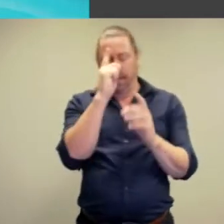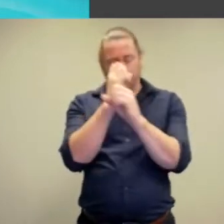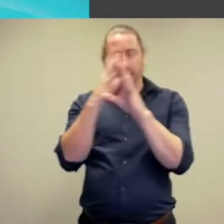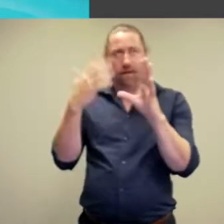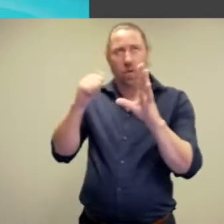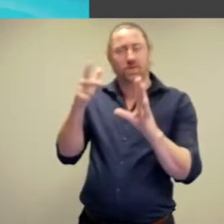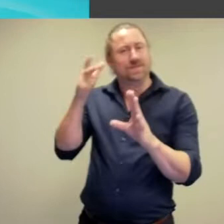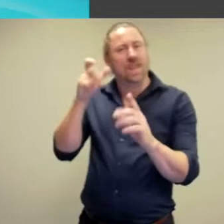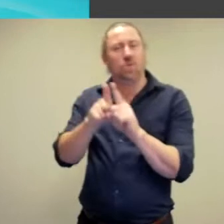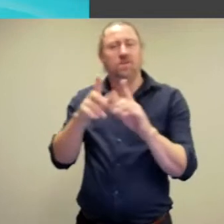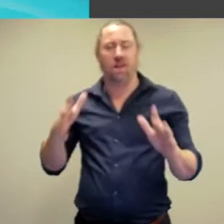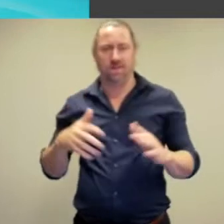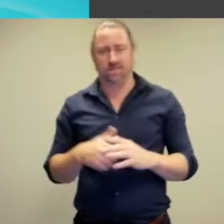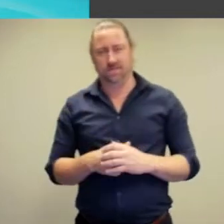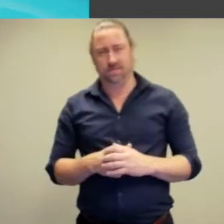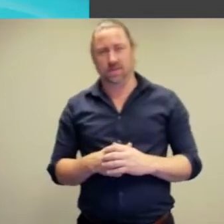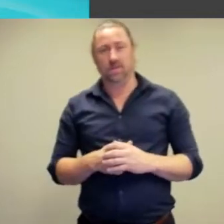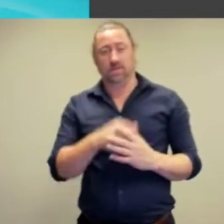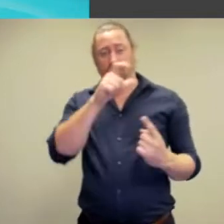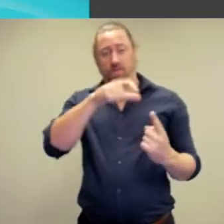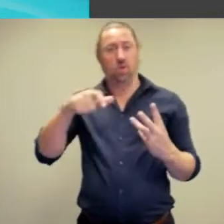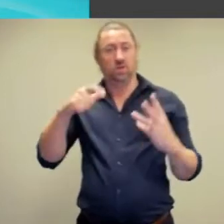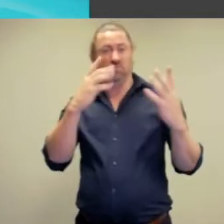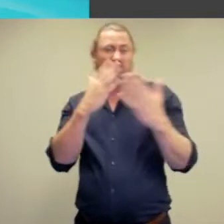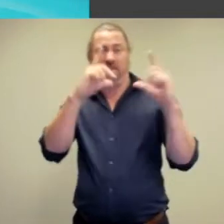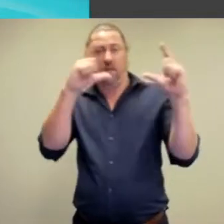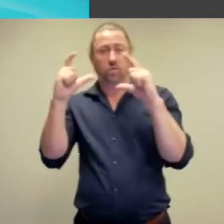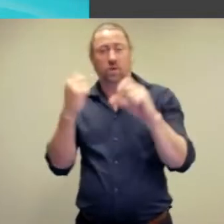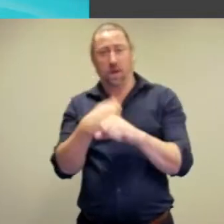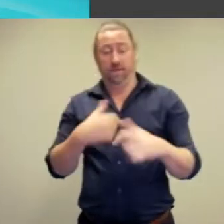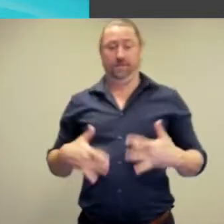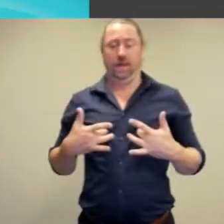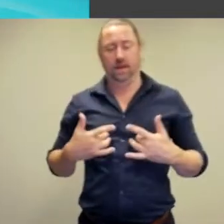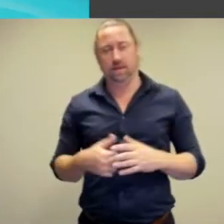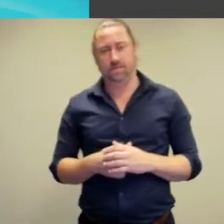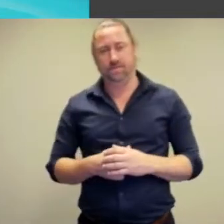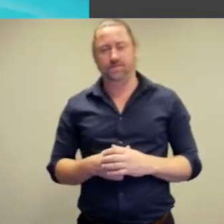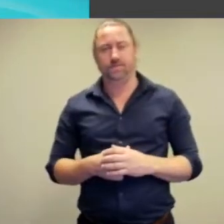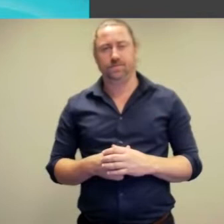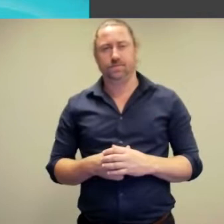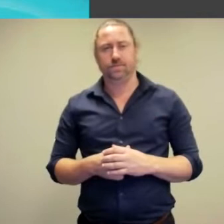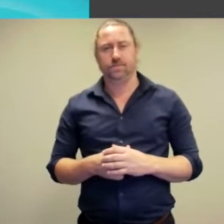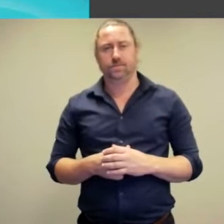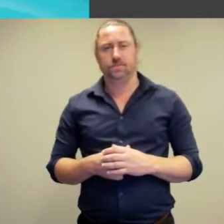the sounds that these photographs would